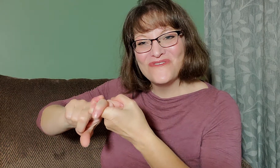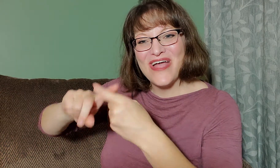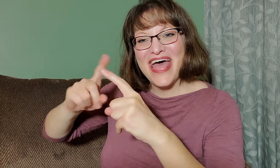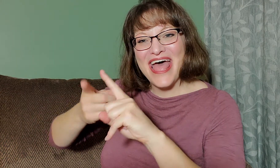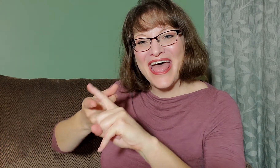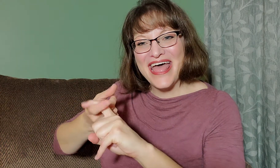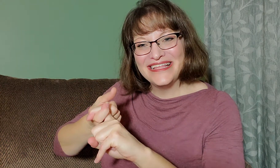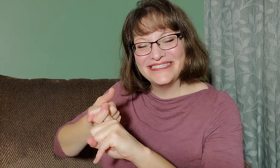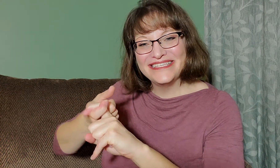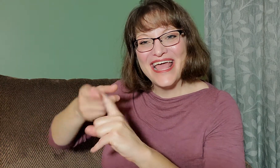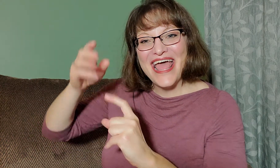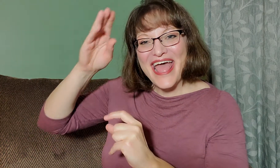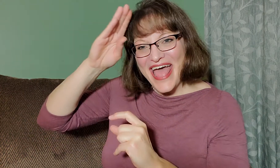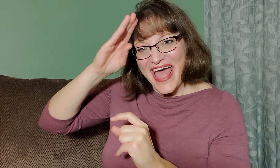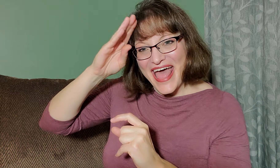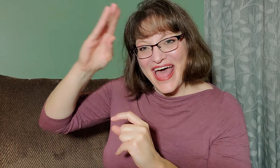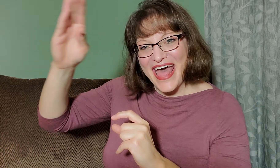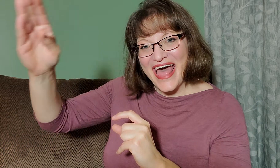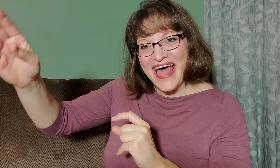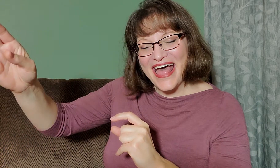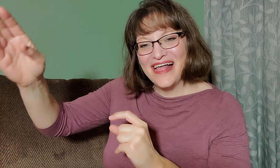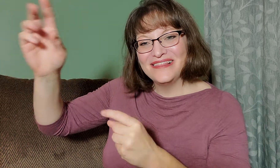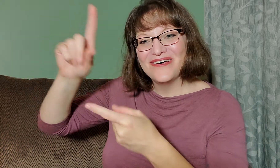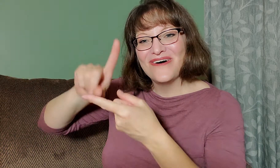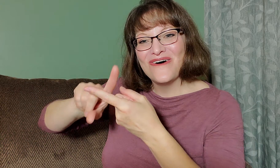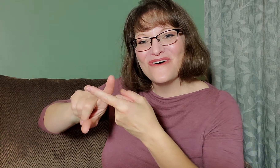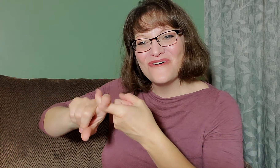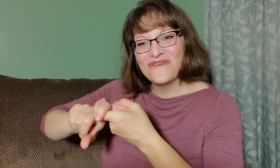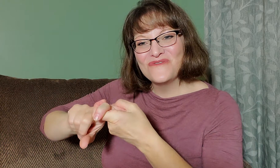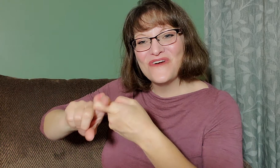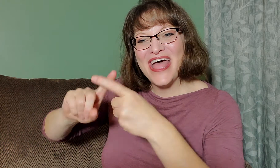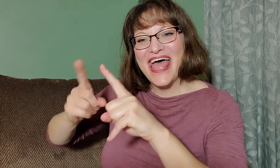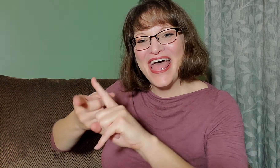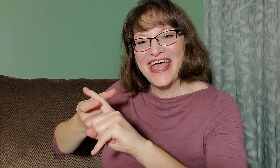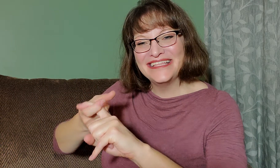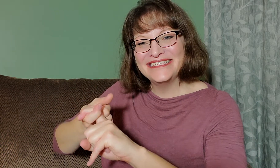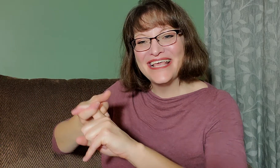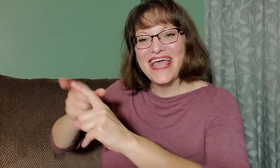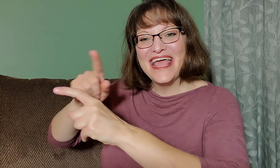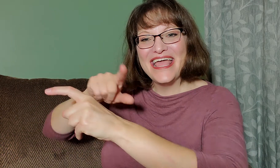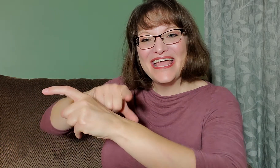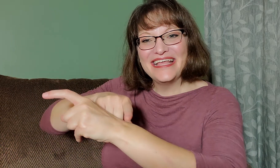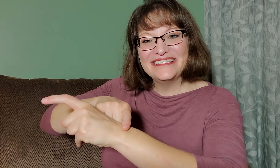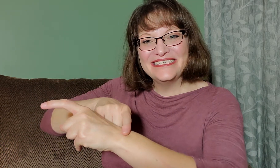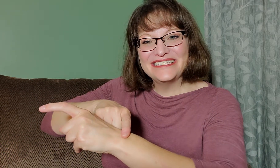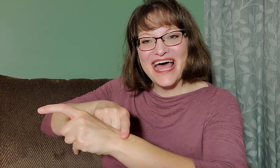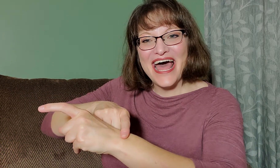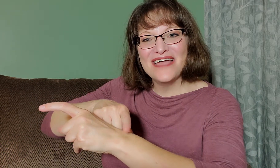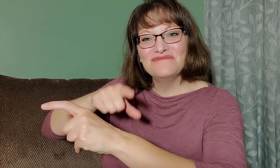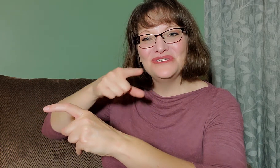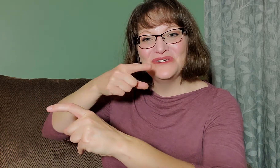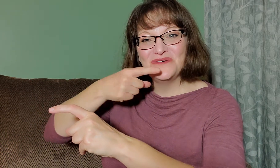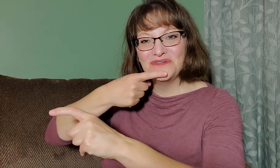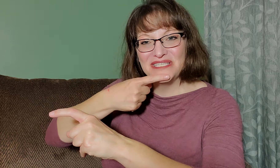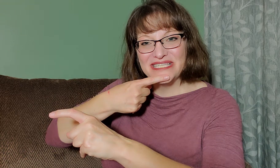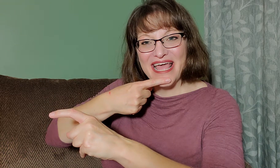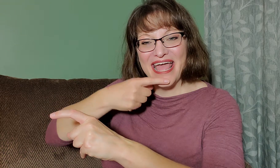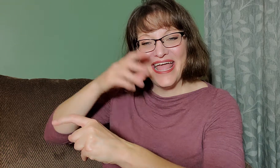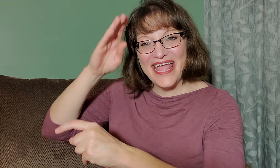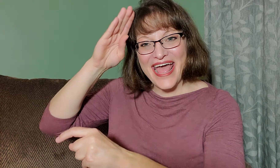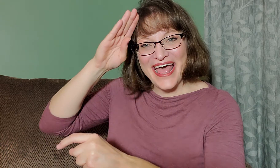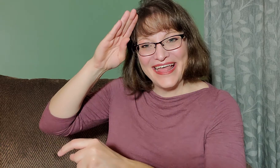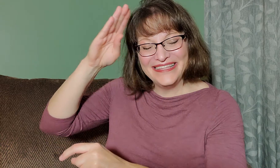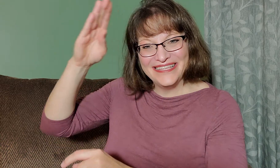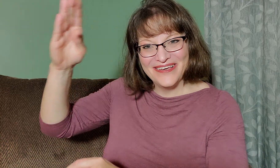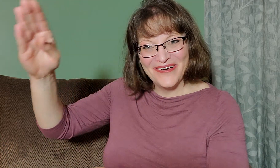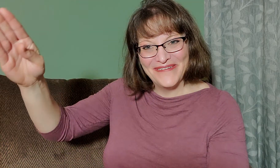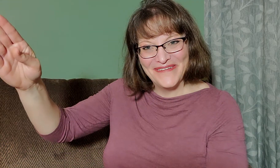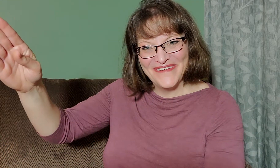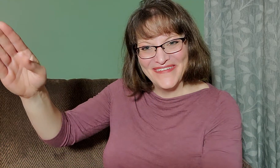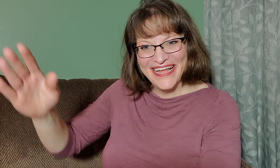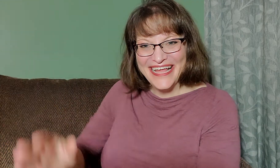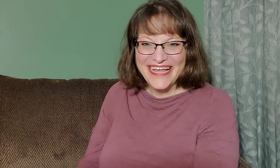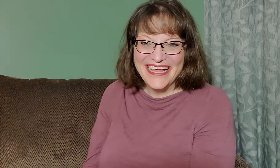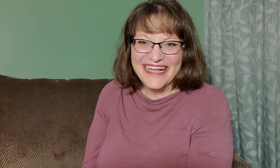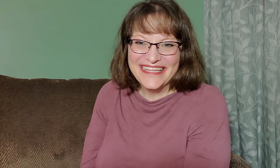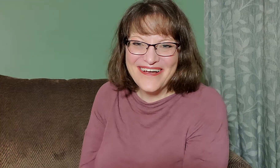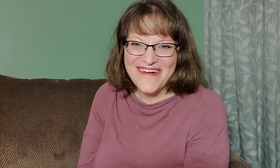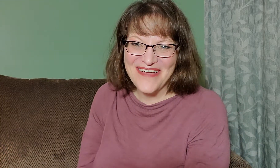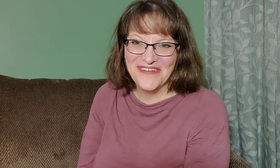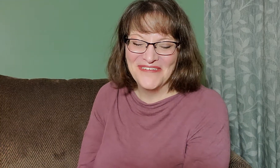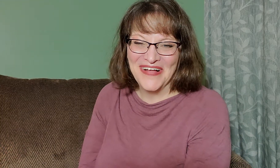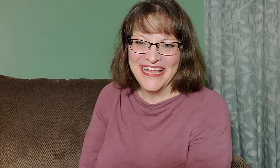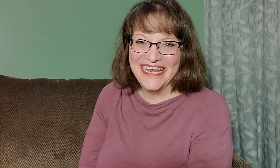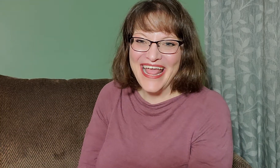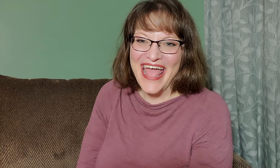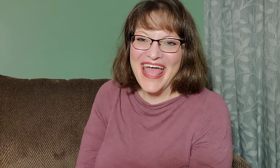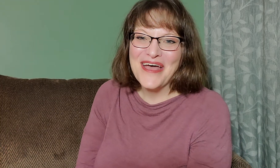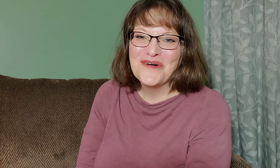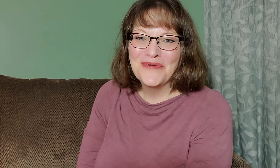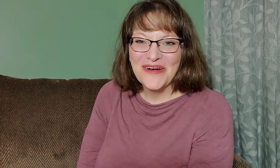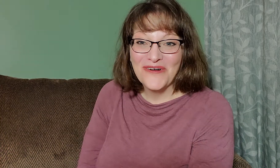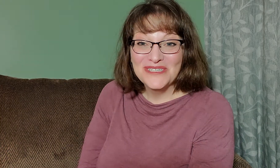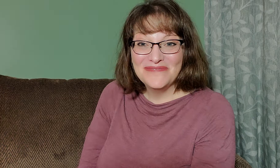friends. Hello, friends. It's time to say hello. Hello everyone. We are going to be